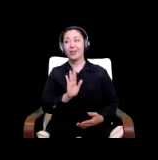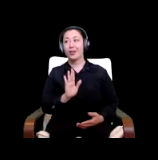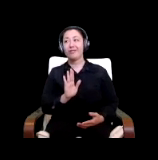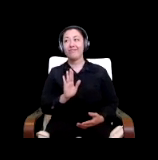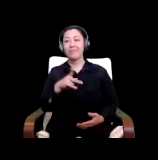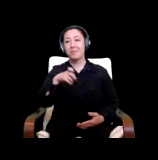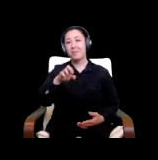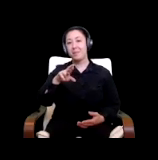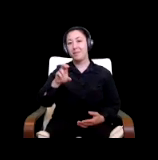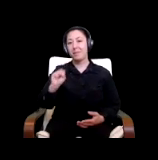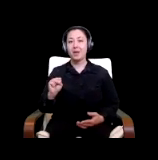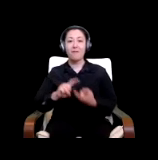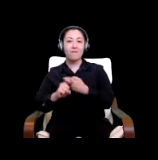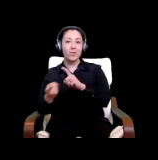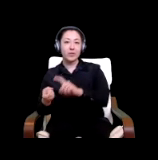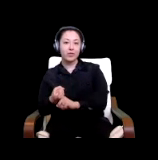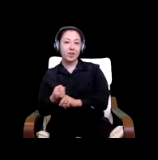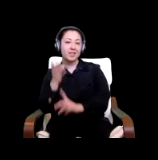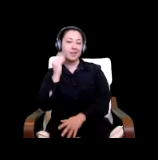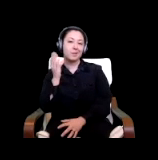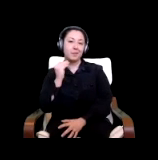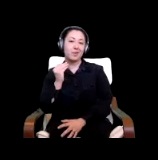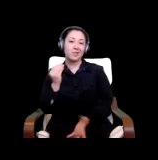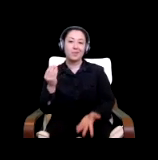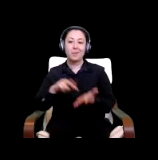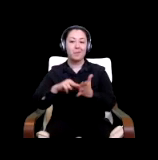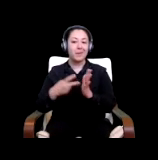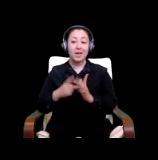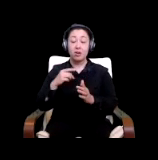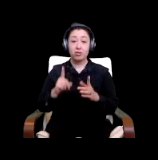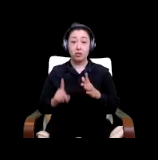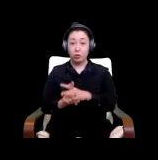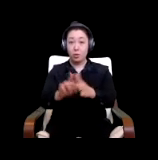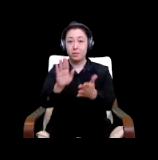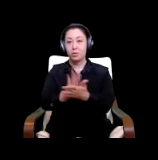bat, they are often coming to school a step behind because they've missed out on these